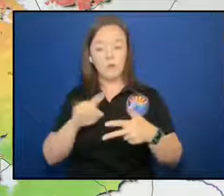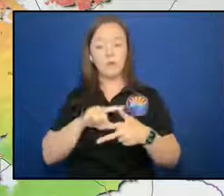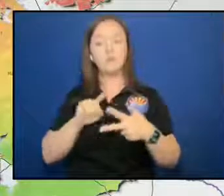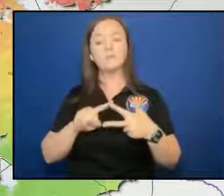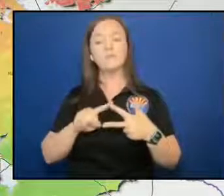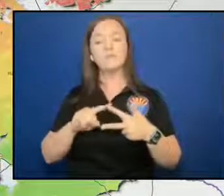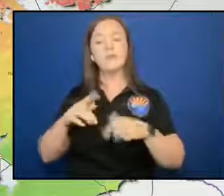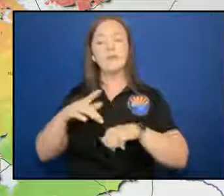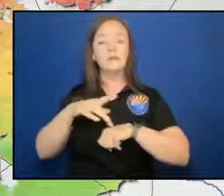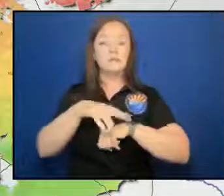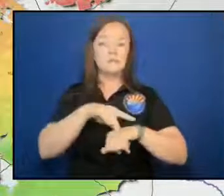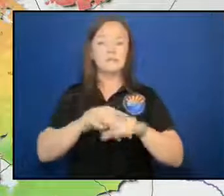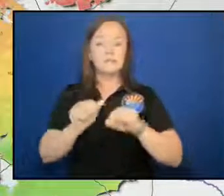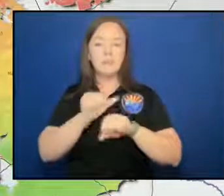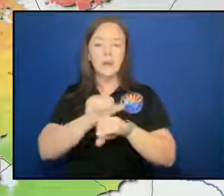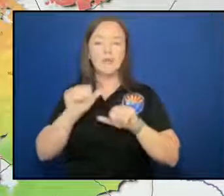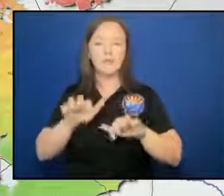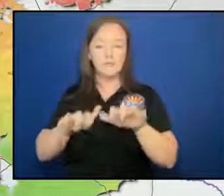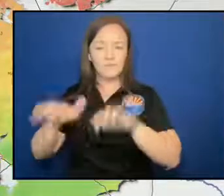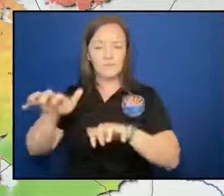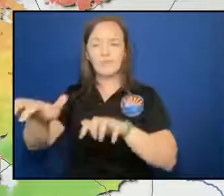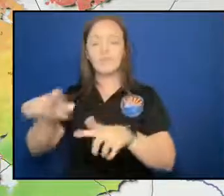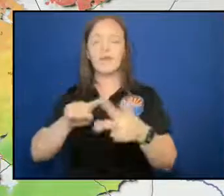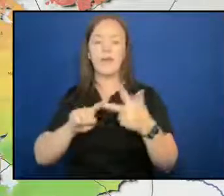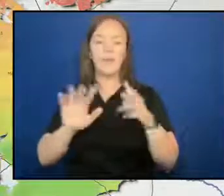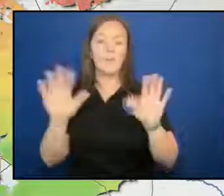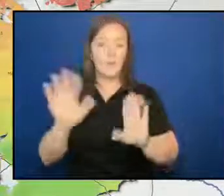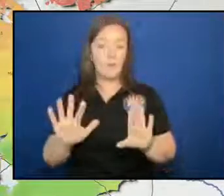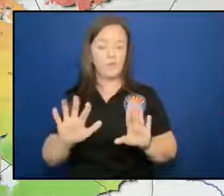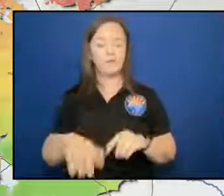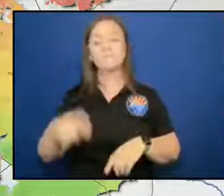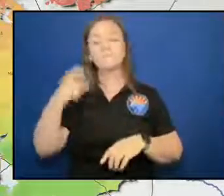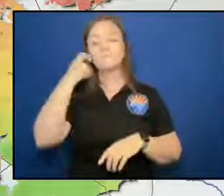OF PRECIPITATION THAT IS FORECAST. AND SO THIS IS WHAT IT IS SHOWING BY WEDNESDAY MORNING.